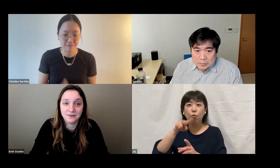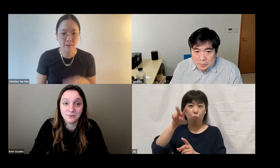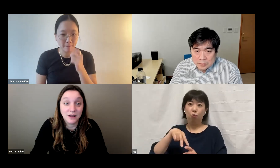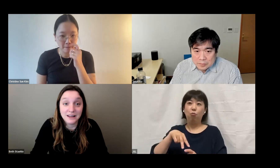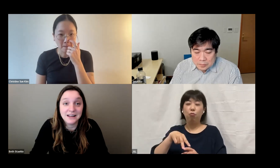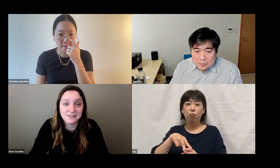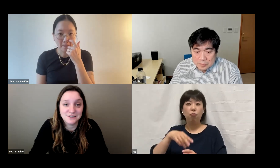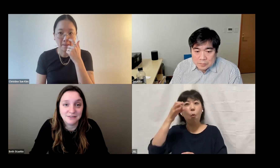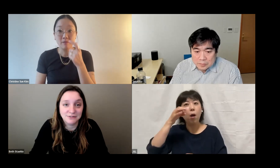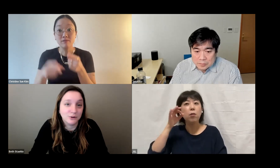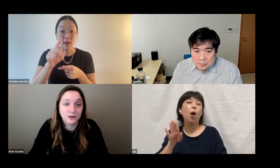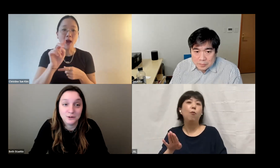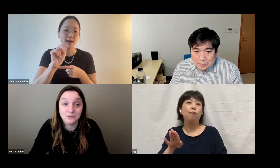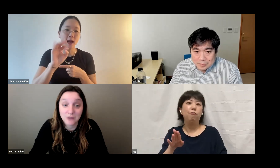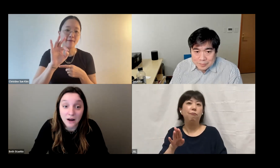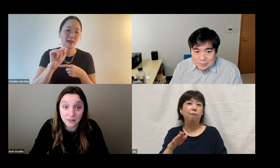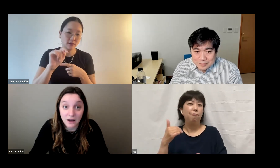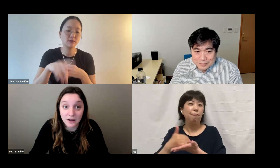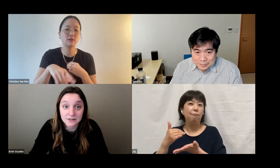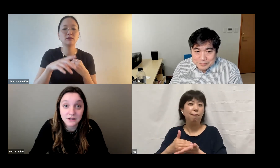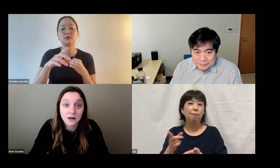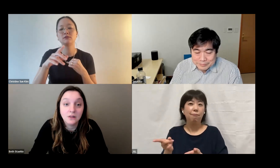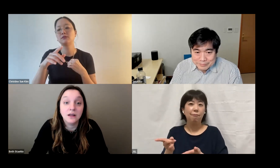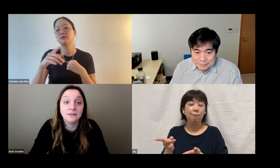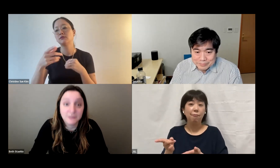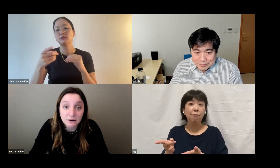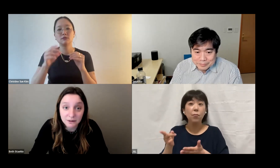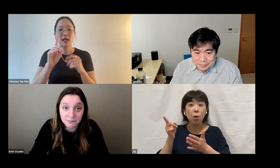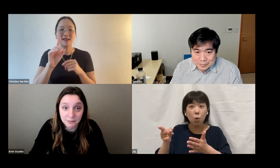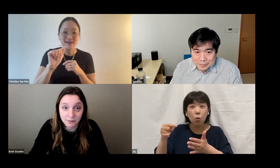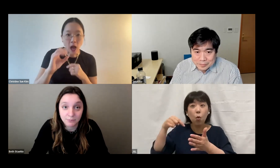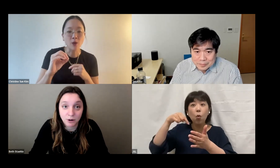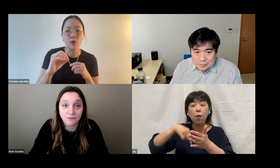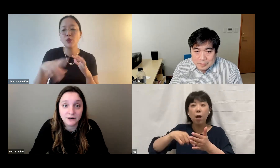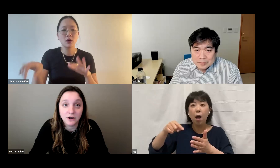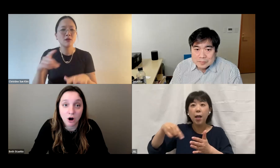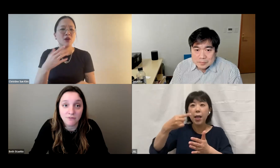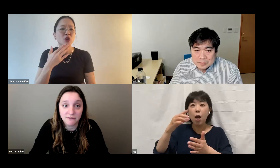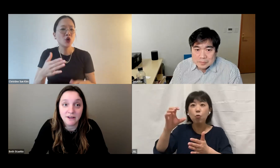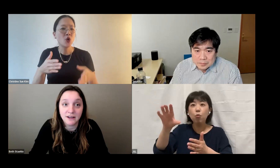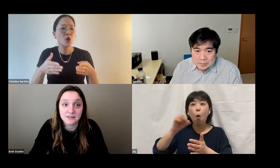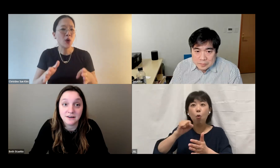Well, I can answer that for you. Not a lot. A lot of hearing people are profiting off of ASL